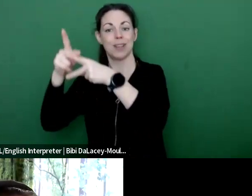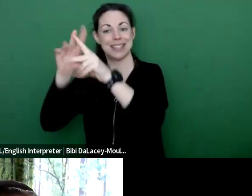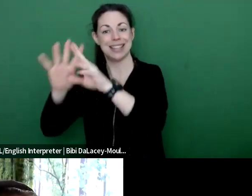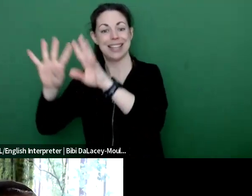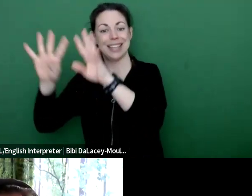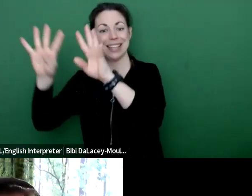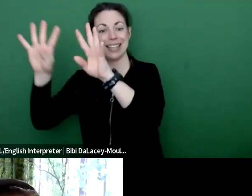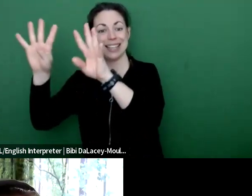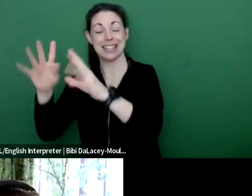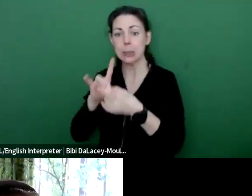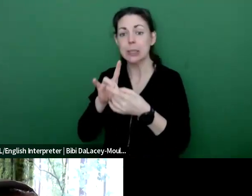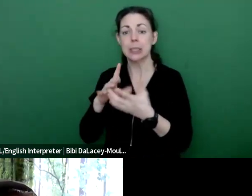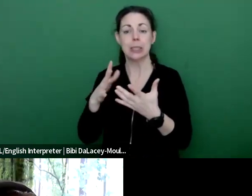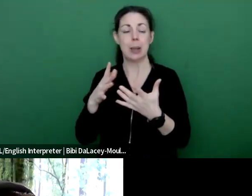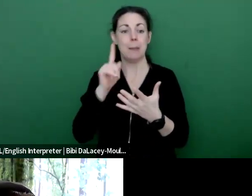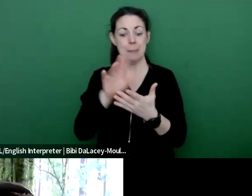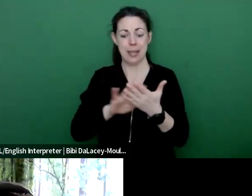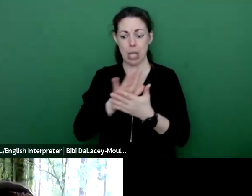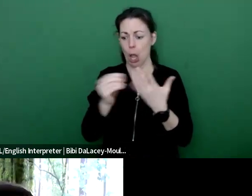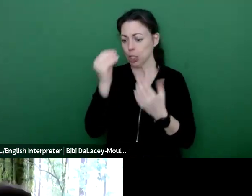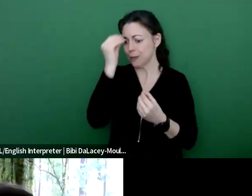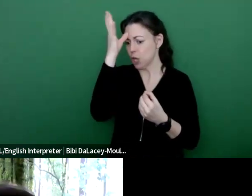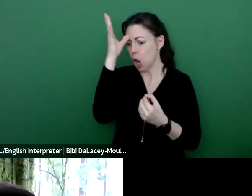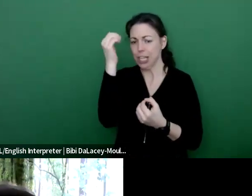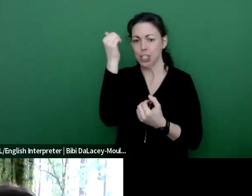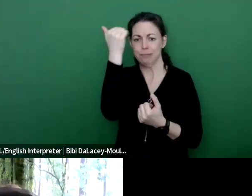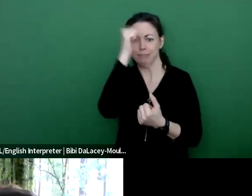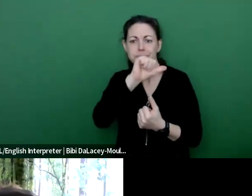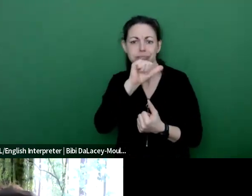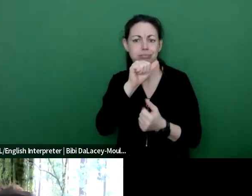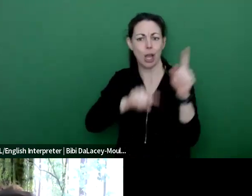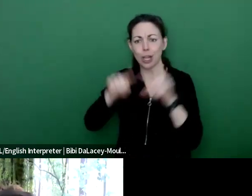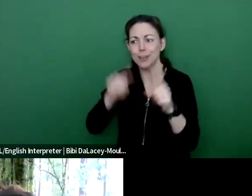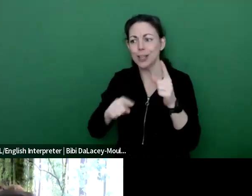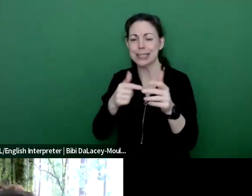so much knowledge, input, and diversity in those groups that really helps us when we're looking at everything